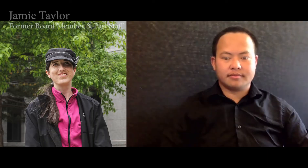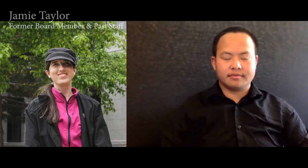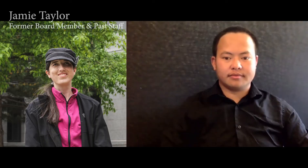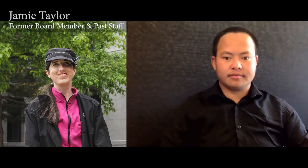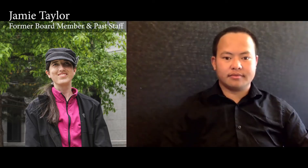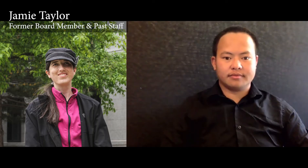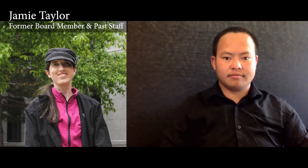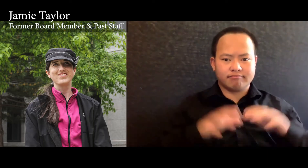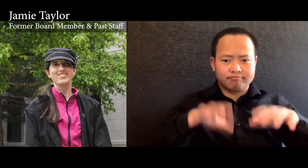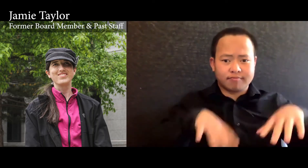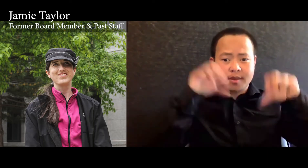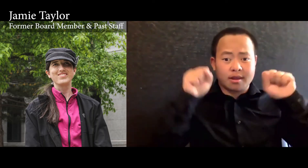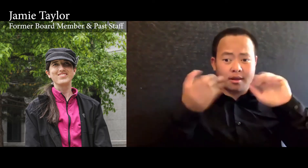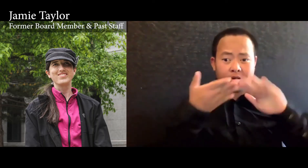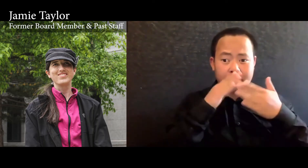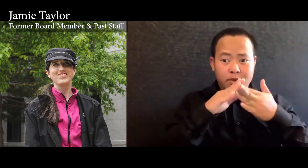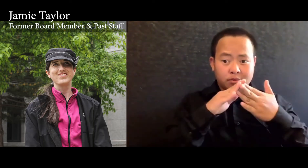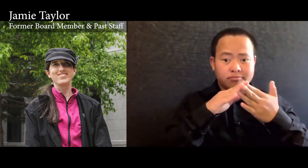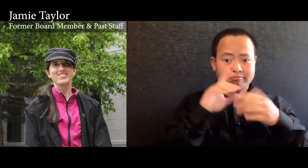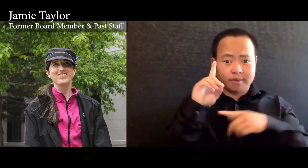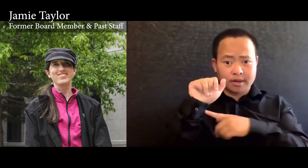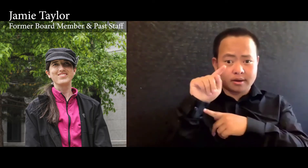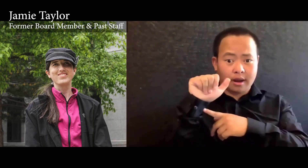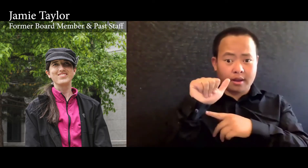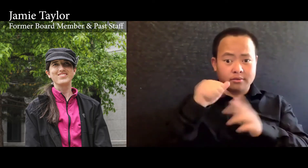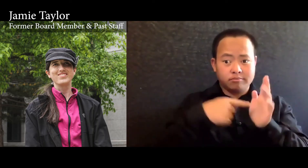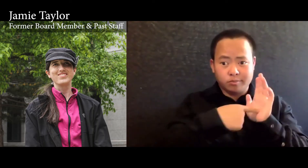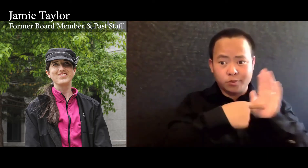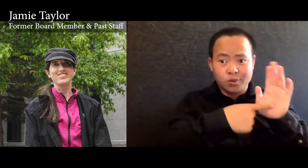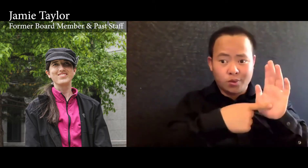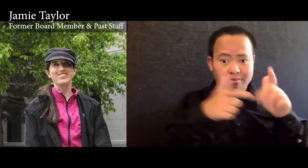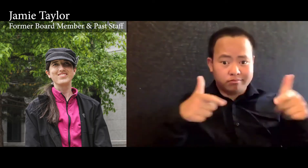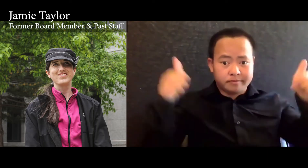It takes a village of data to reveal the larger story!